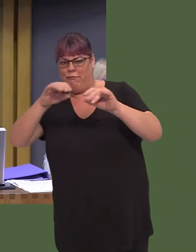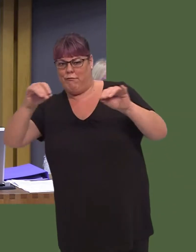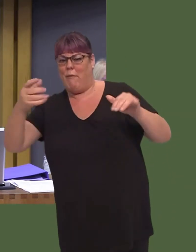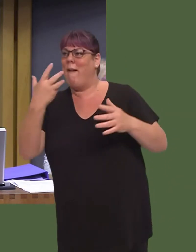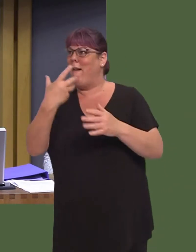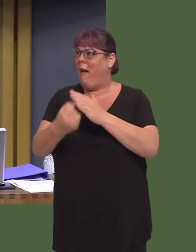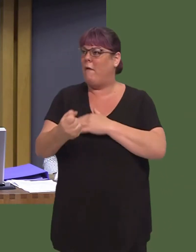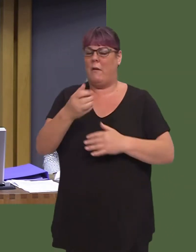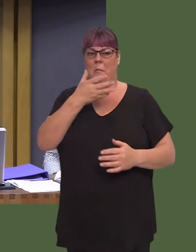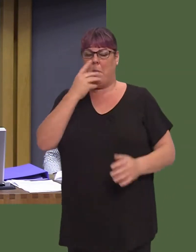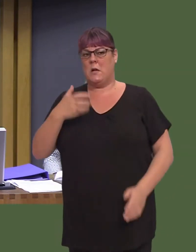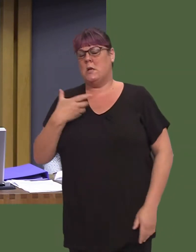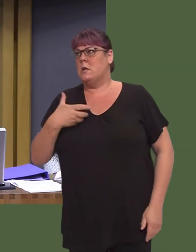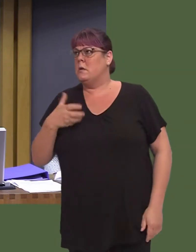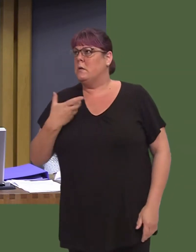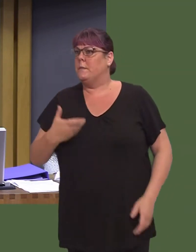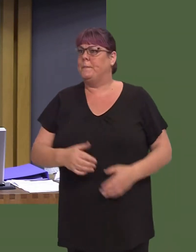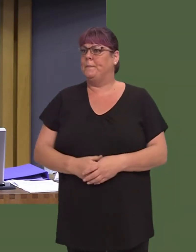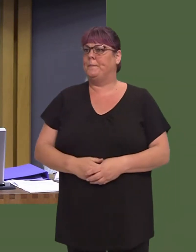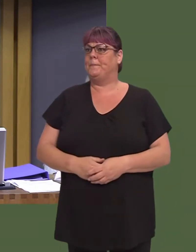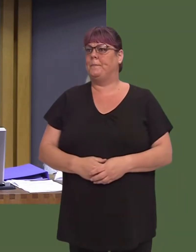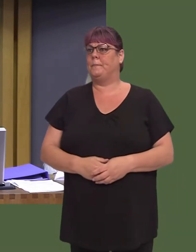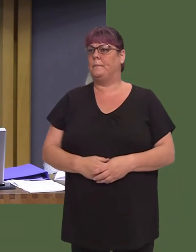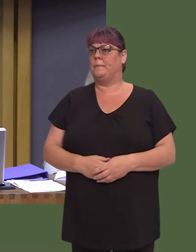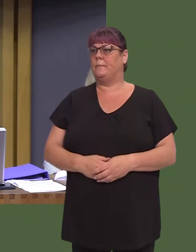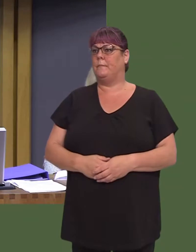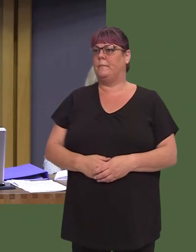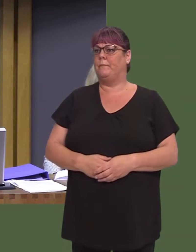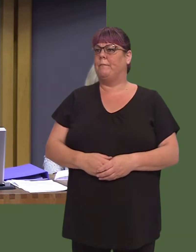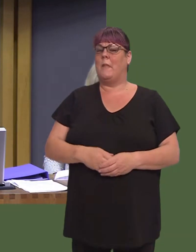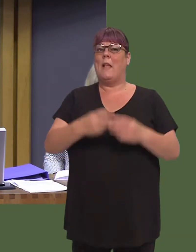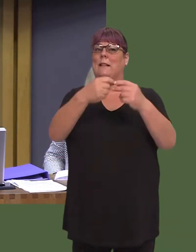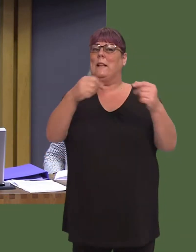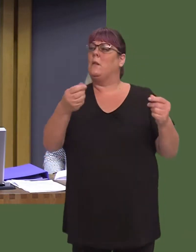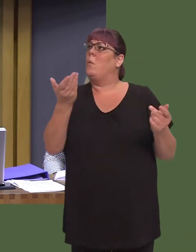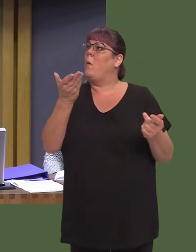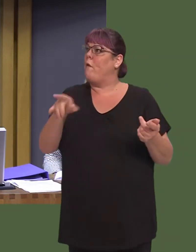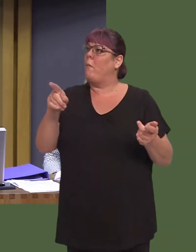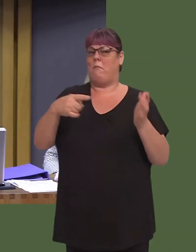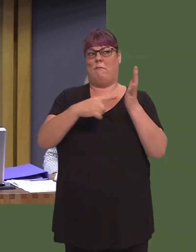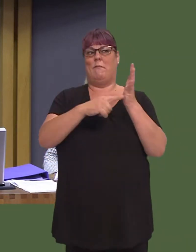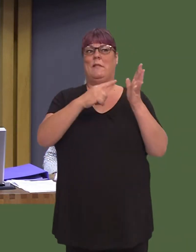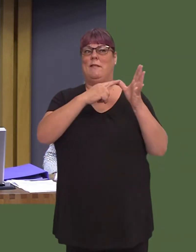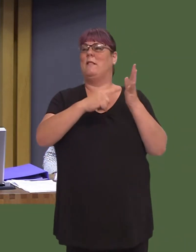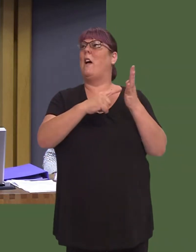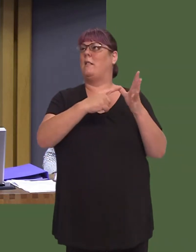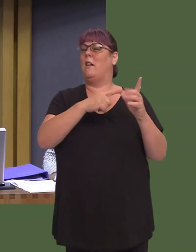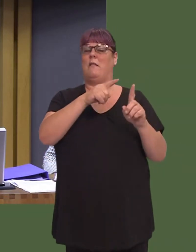stretching as far ahead as 2028-29. Now, when we get the Barnett consequentialóthese moneys do come on-stream in the 2020sówill you make a similar commitment to ring-fence